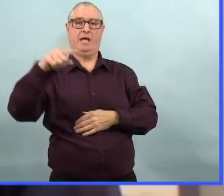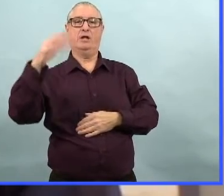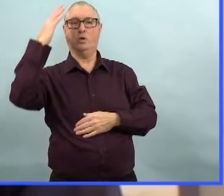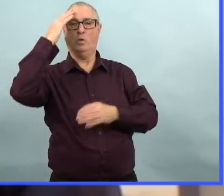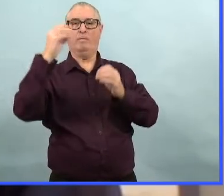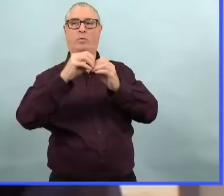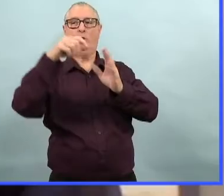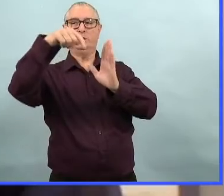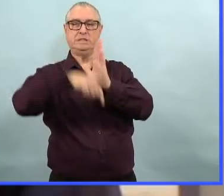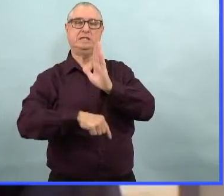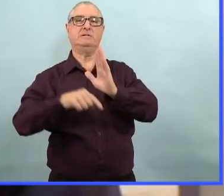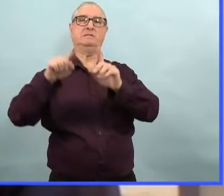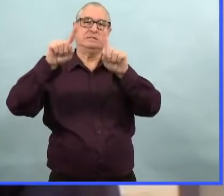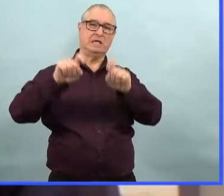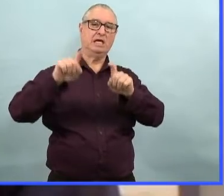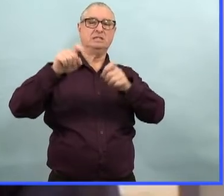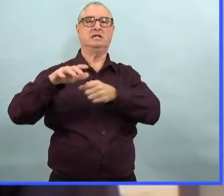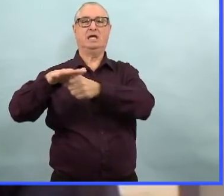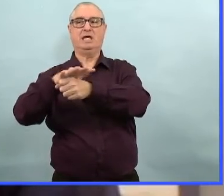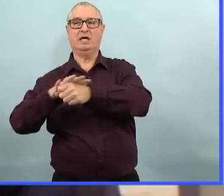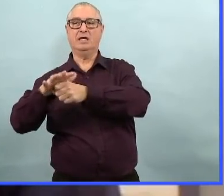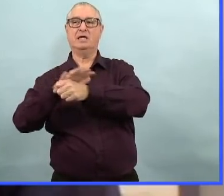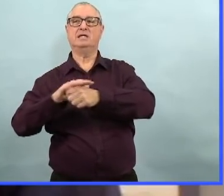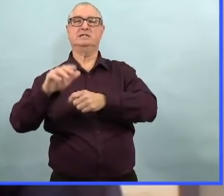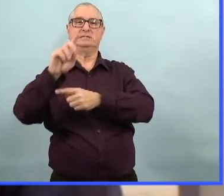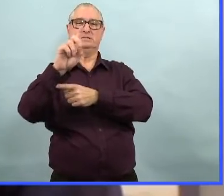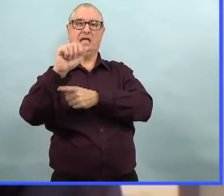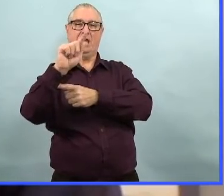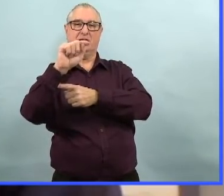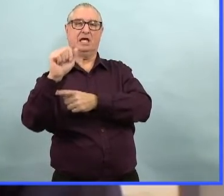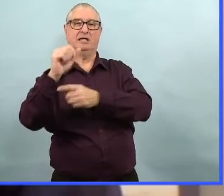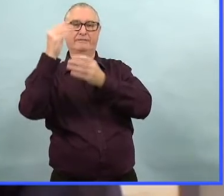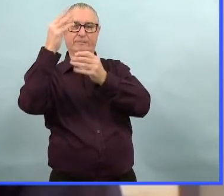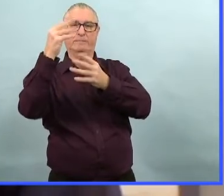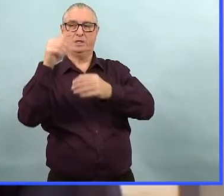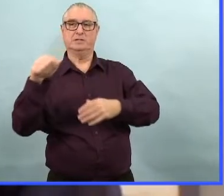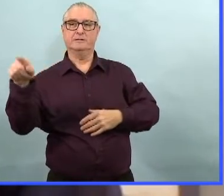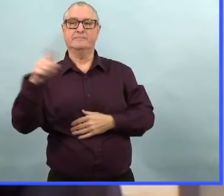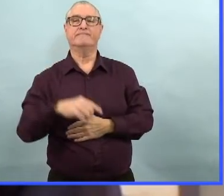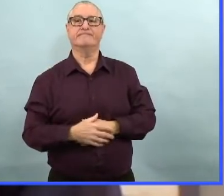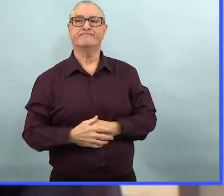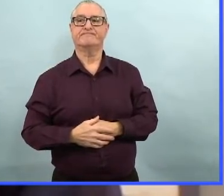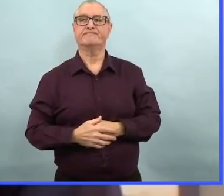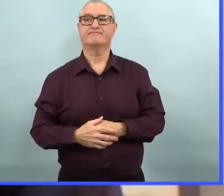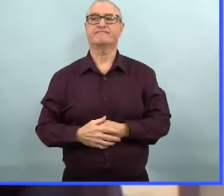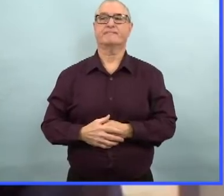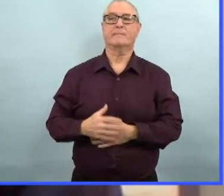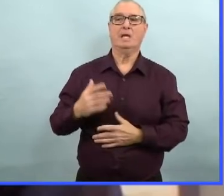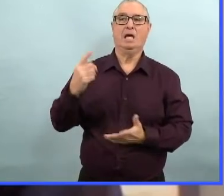part those rapid tests where we're distributing them uh to try to decrease the the strain on the